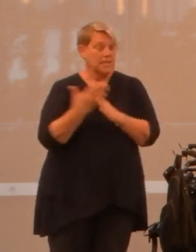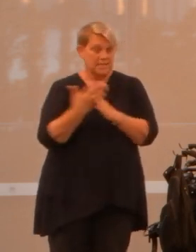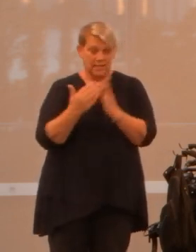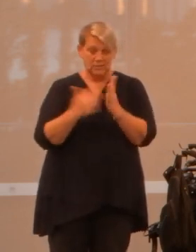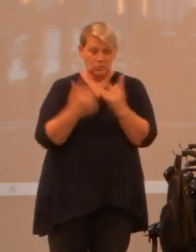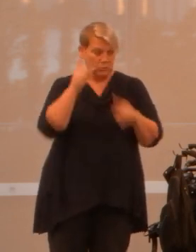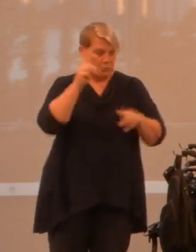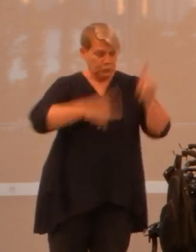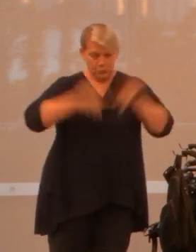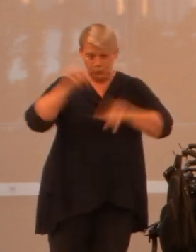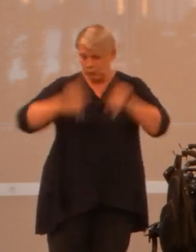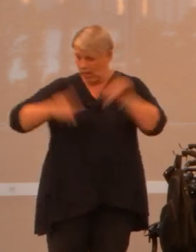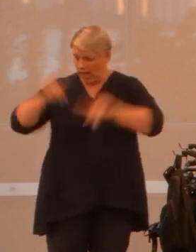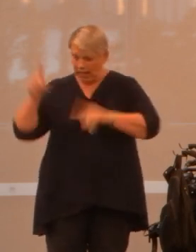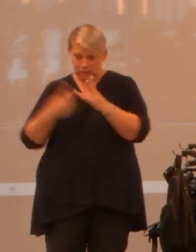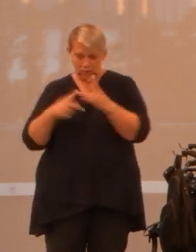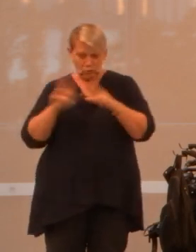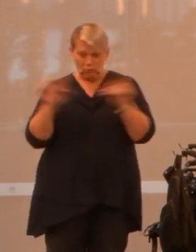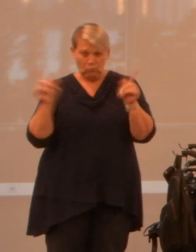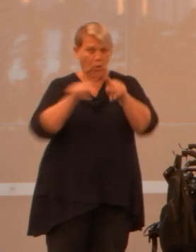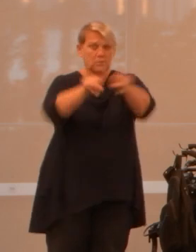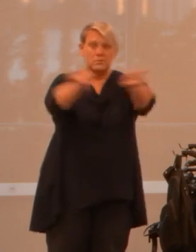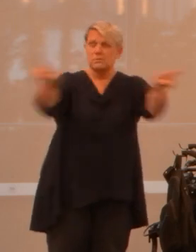of what goes on out there in the big wide world.